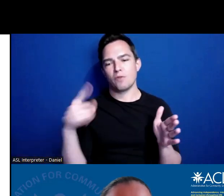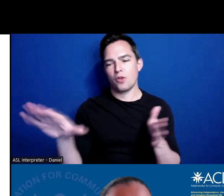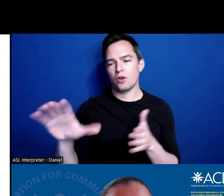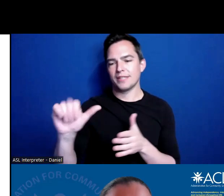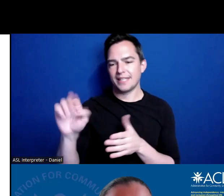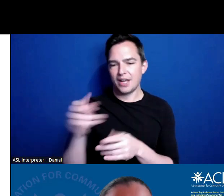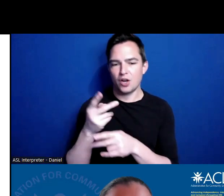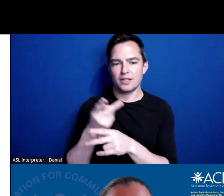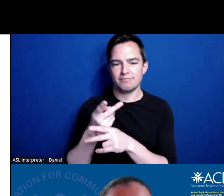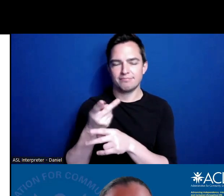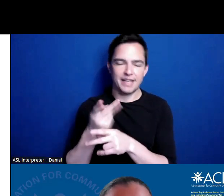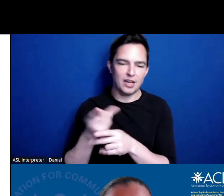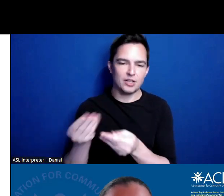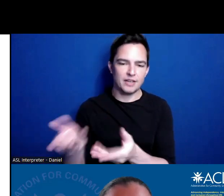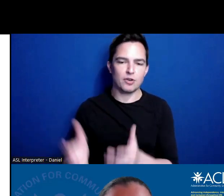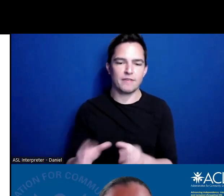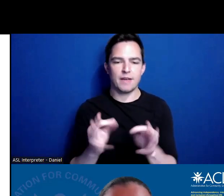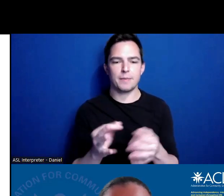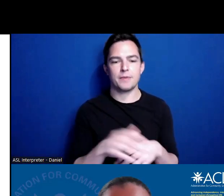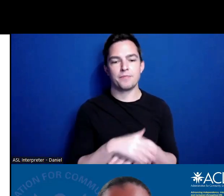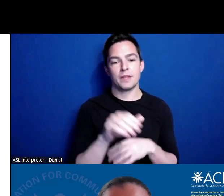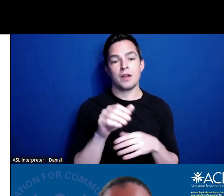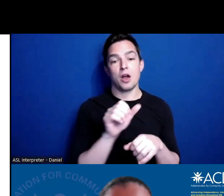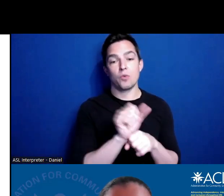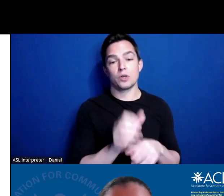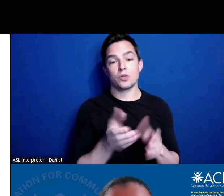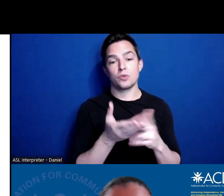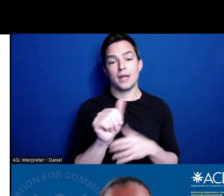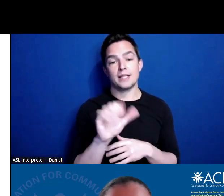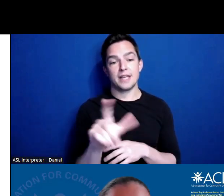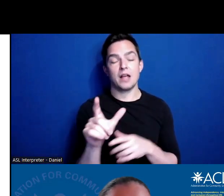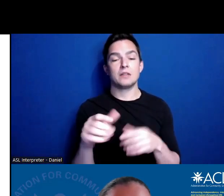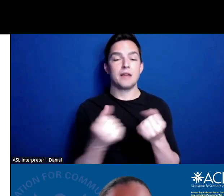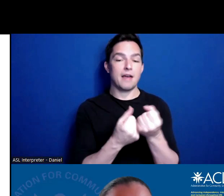Our ACL funded CILs work to do this through information sharing and advocacy, and NIDILRR